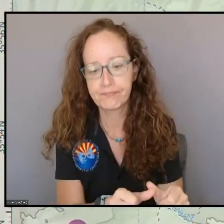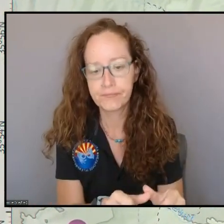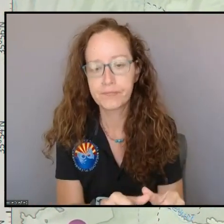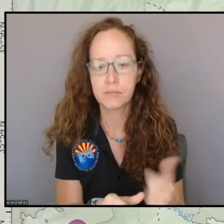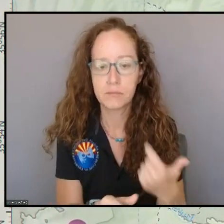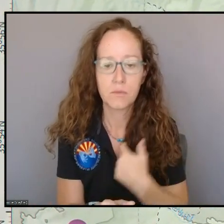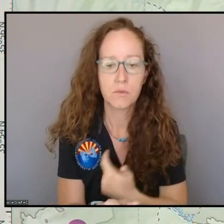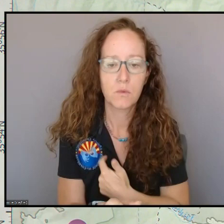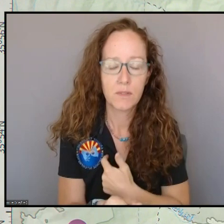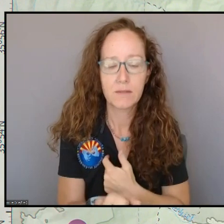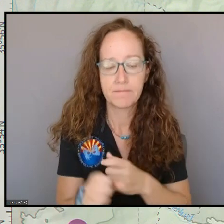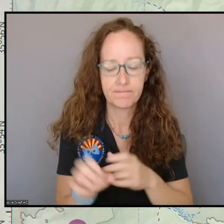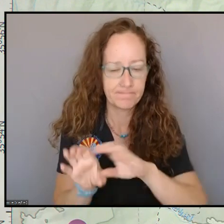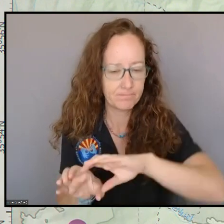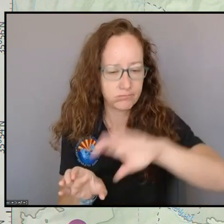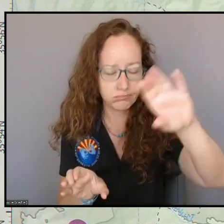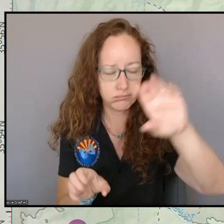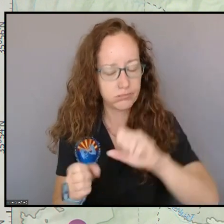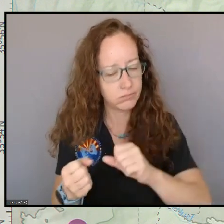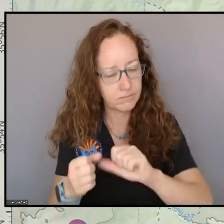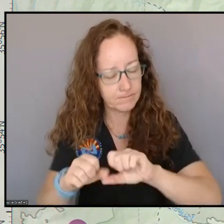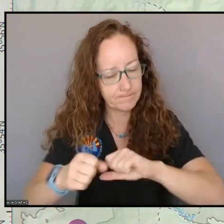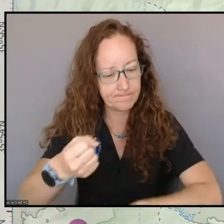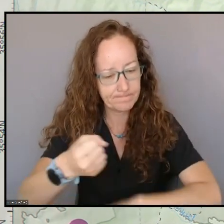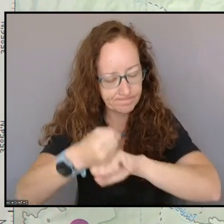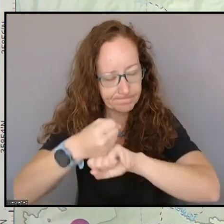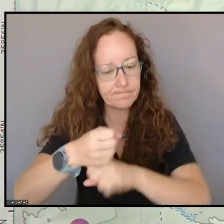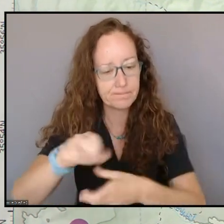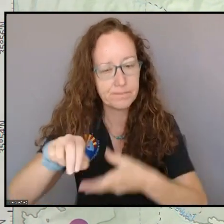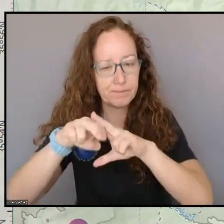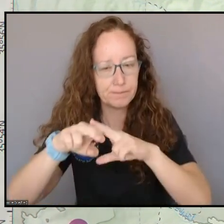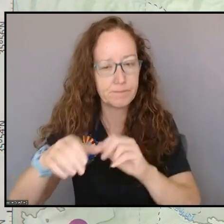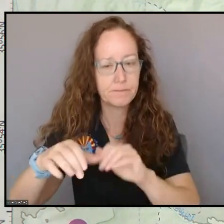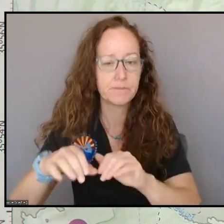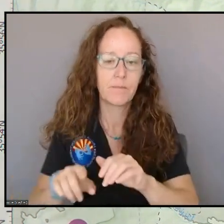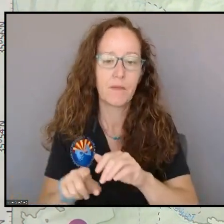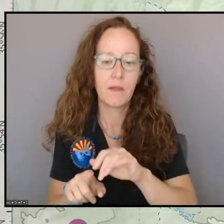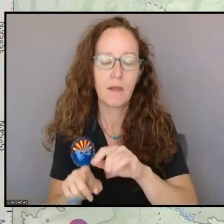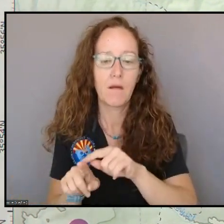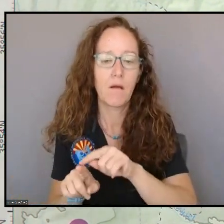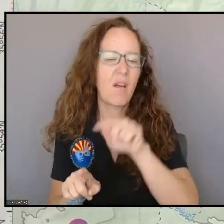Gate up to about midway to this 250 area or the Beatty Spike, and